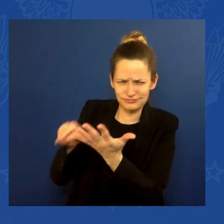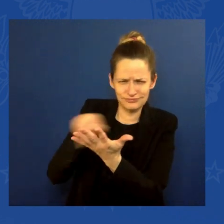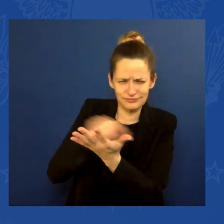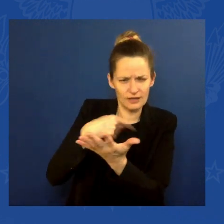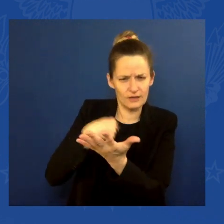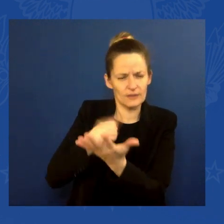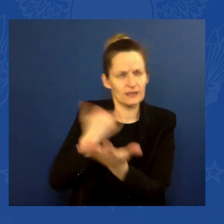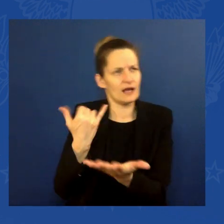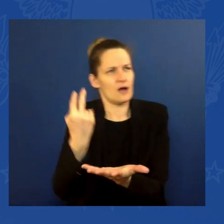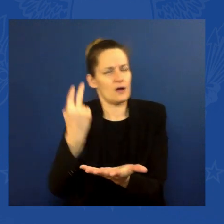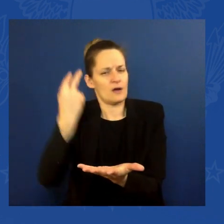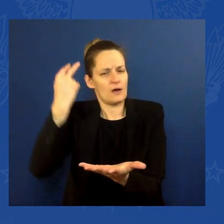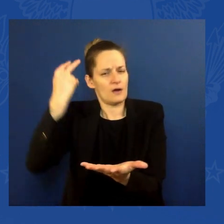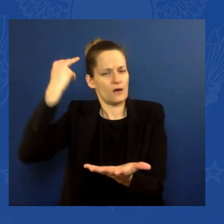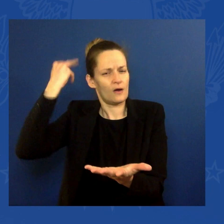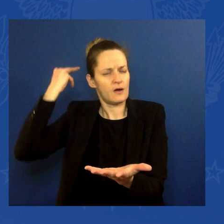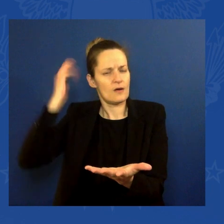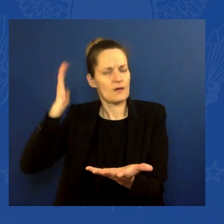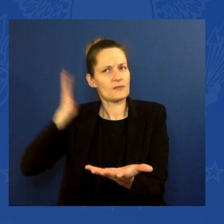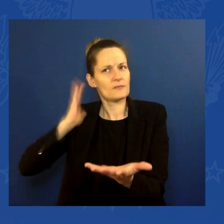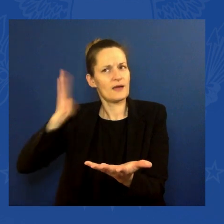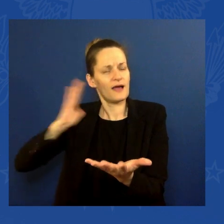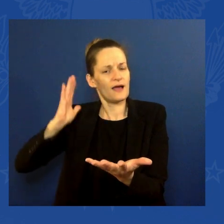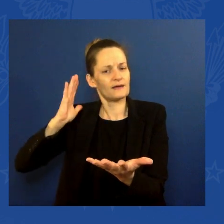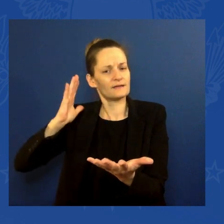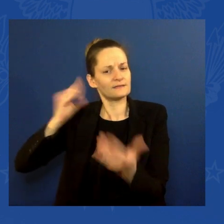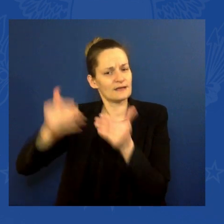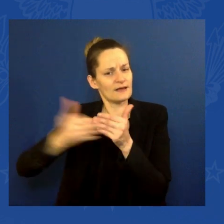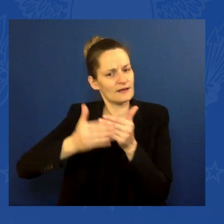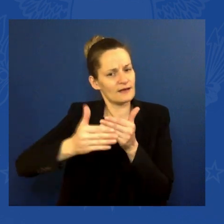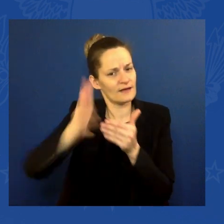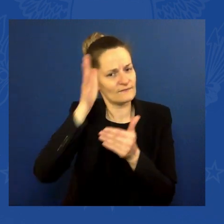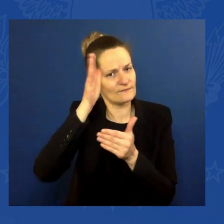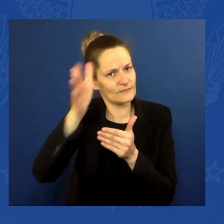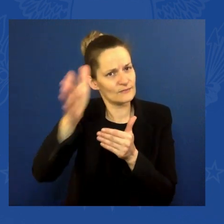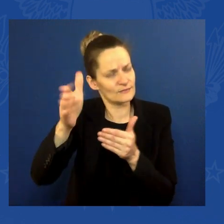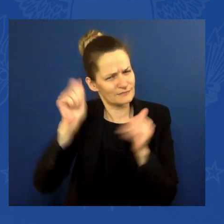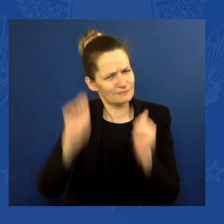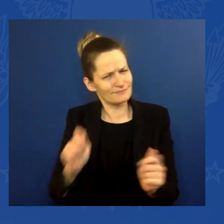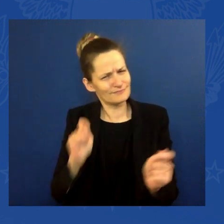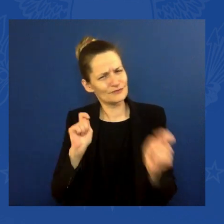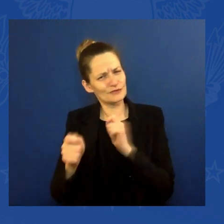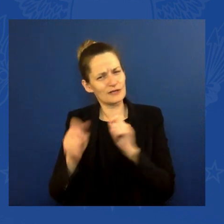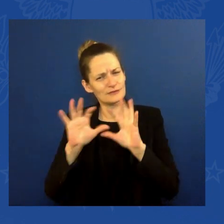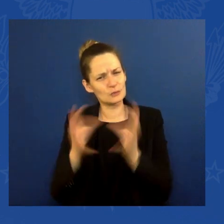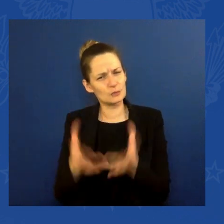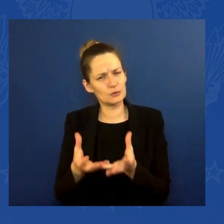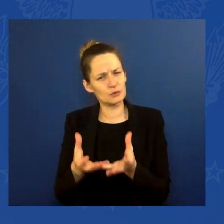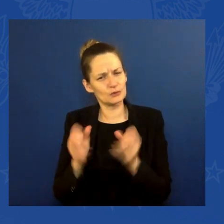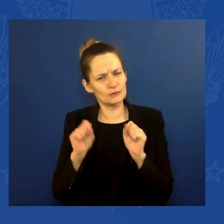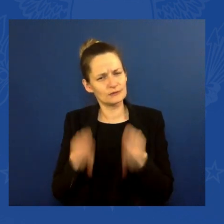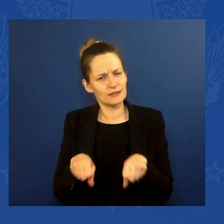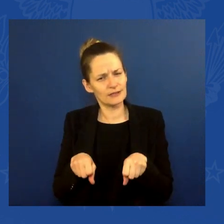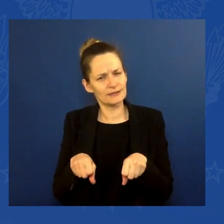Eavan Boland, the late Irish poet, who fought -- who taught here in America at Stanford University,